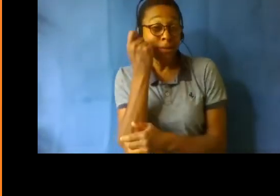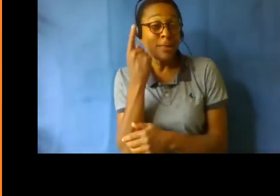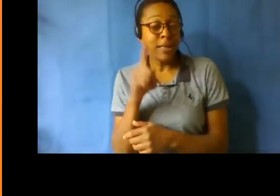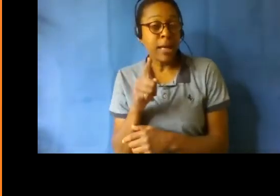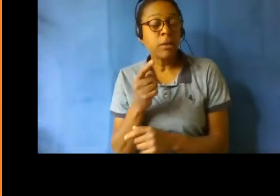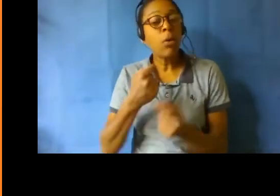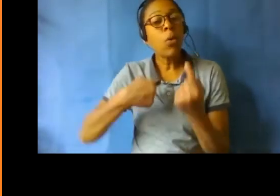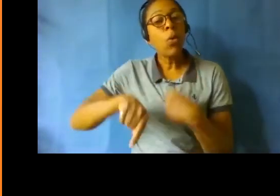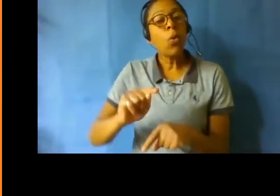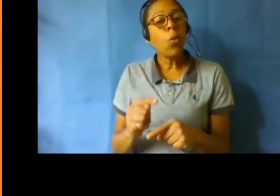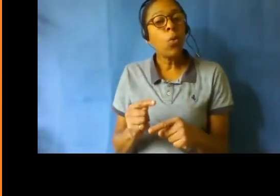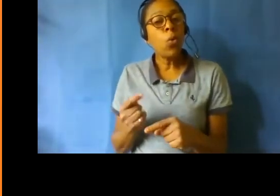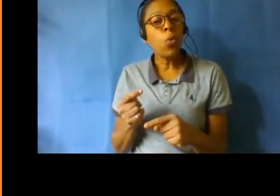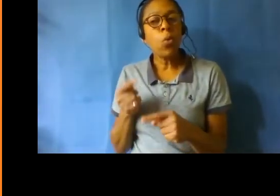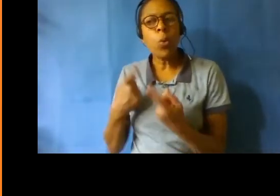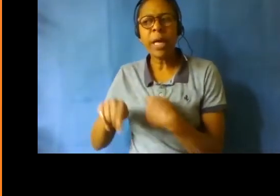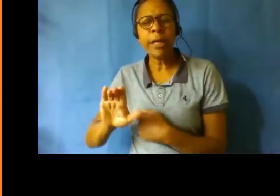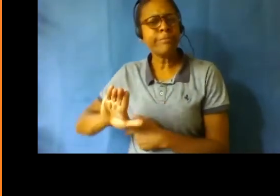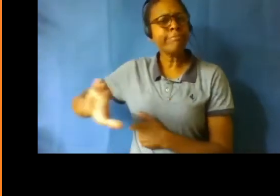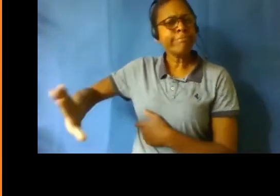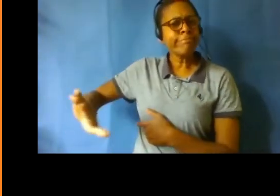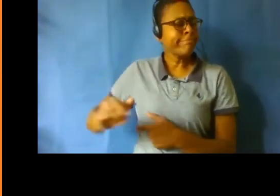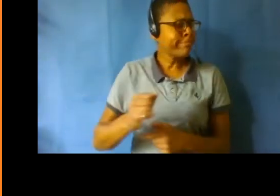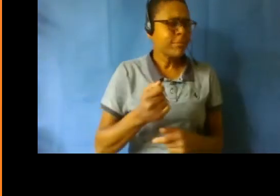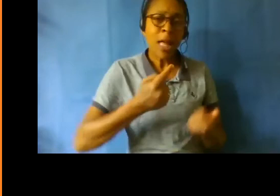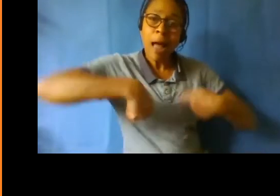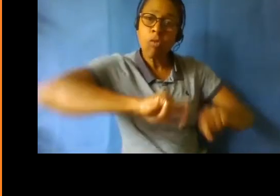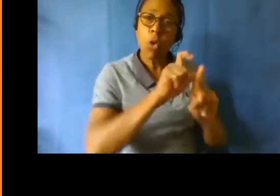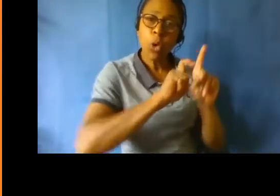networks of solidarity and resistance for information that takes our bodies